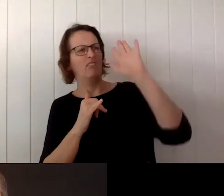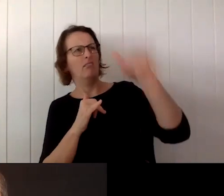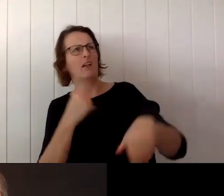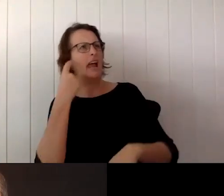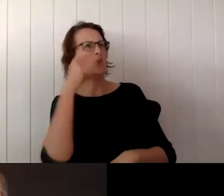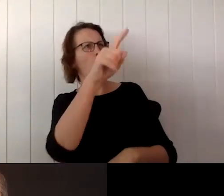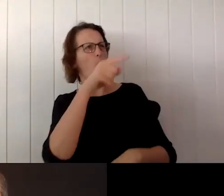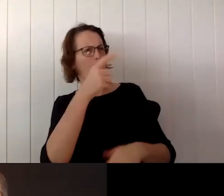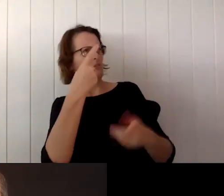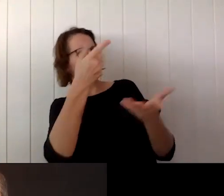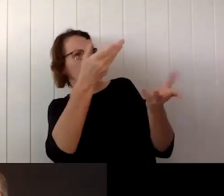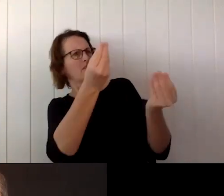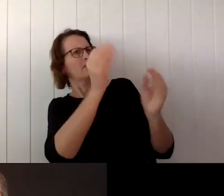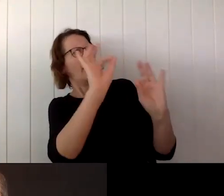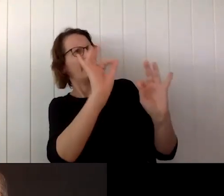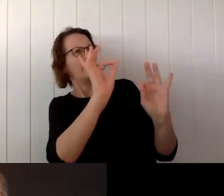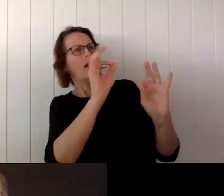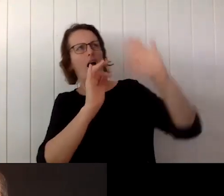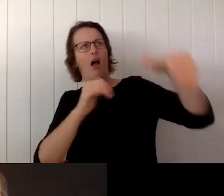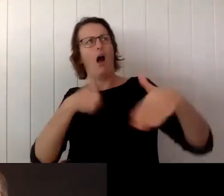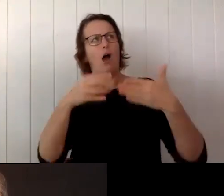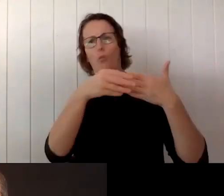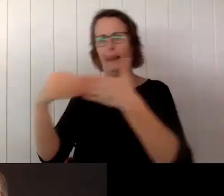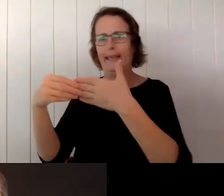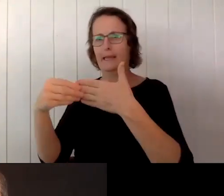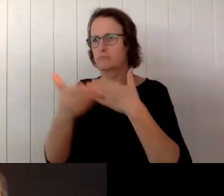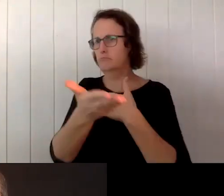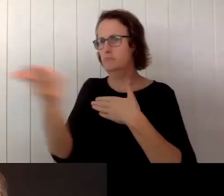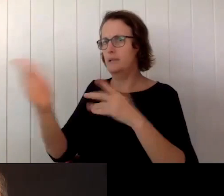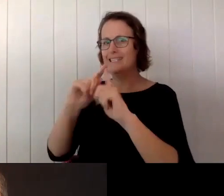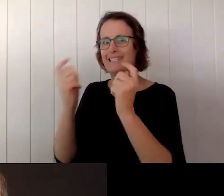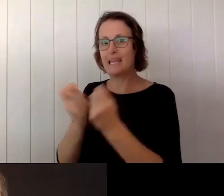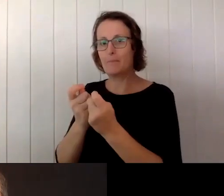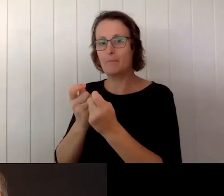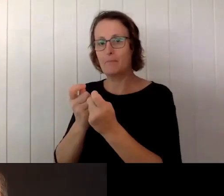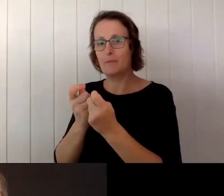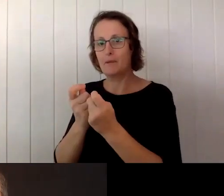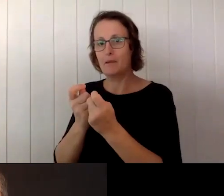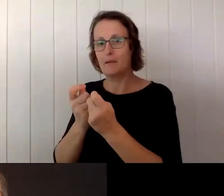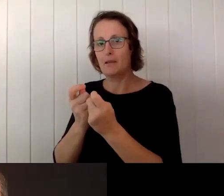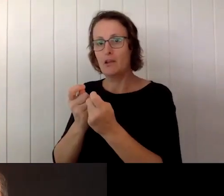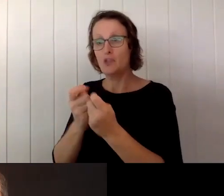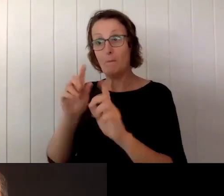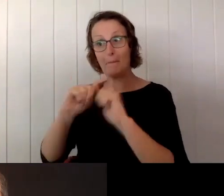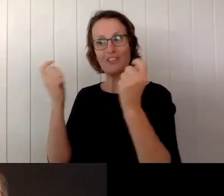is or shut them out, and I'll lead my team in spite of them." That can be an incredibly powerful thing to do, and your team can feel really